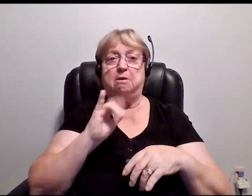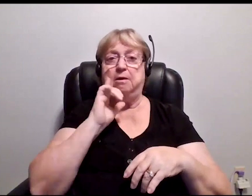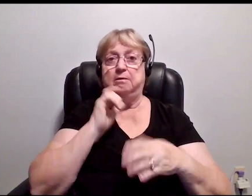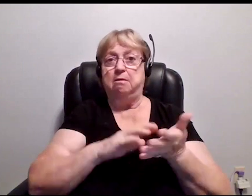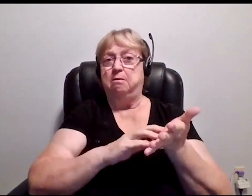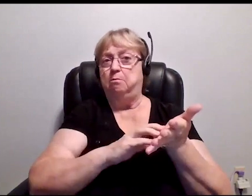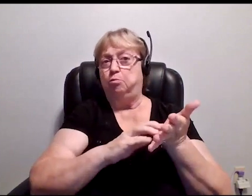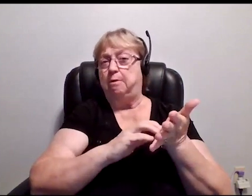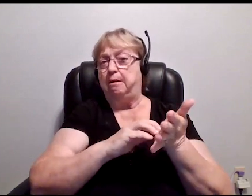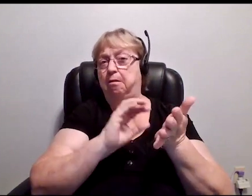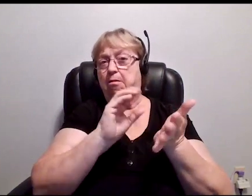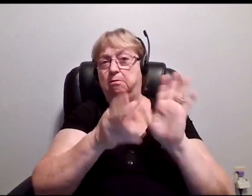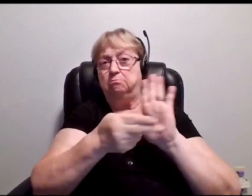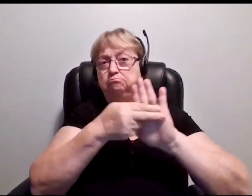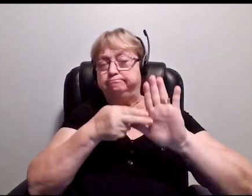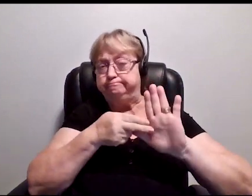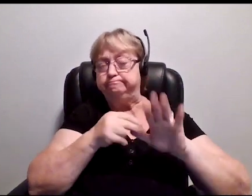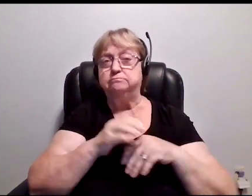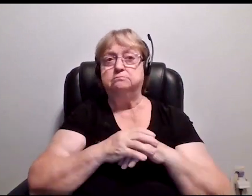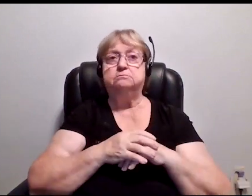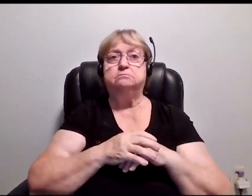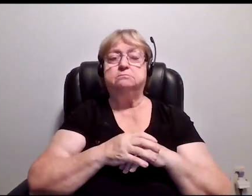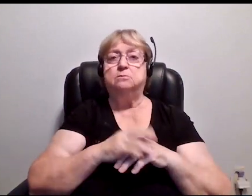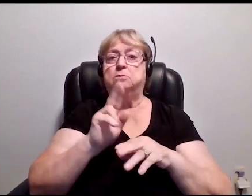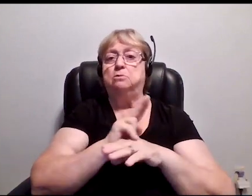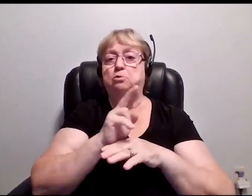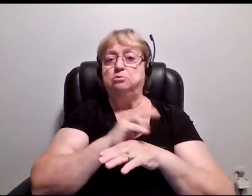on there for example, or using audification of measurement readouts.